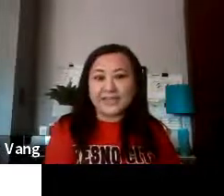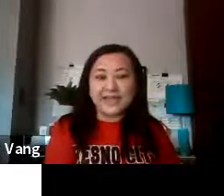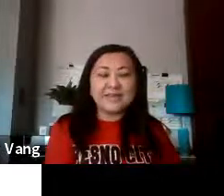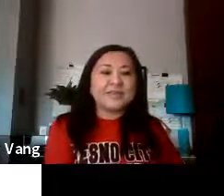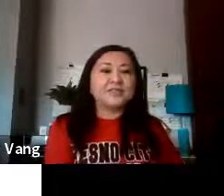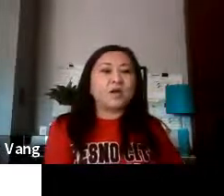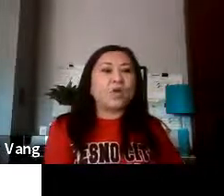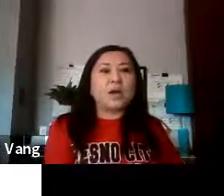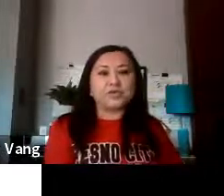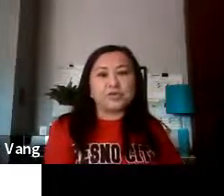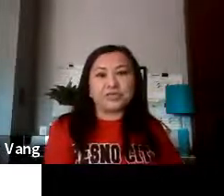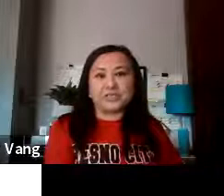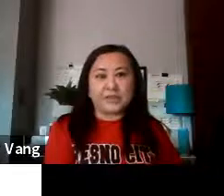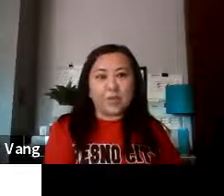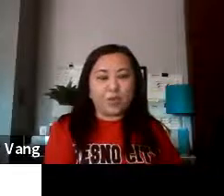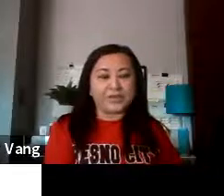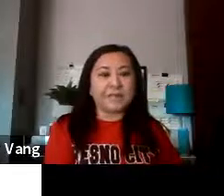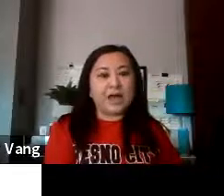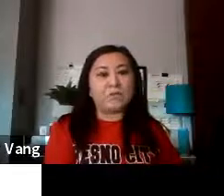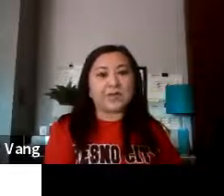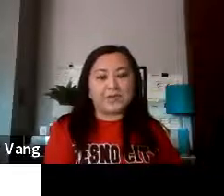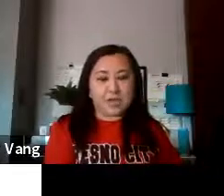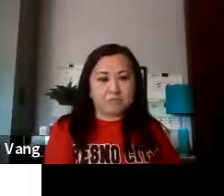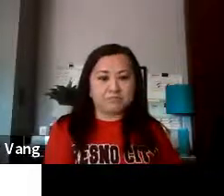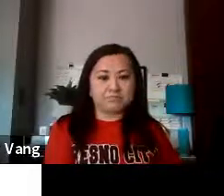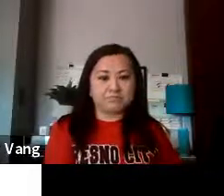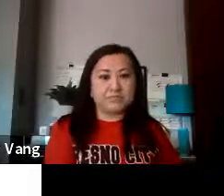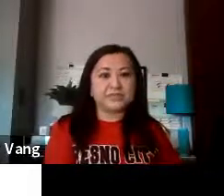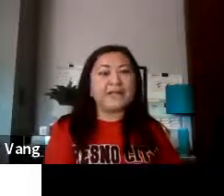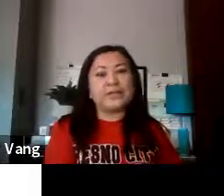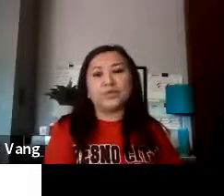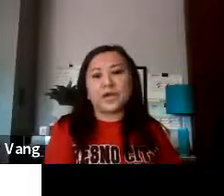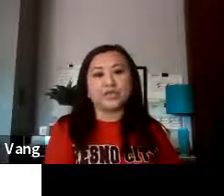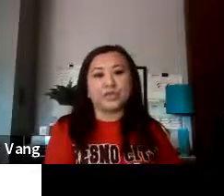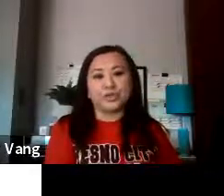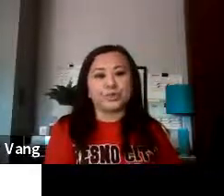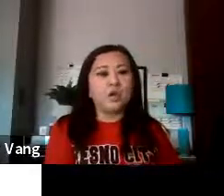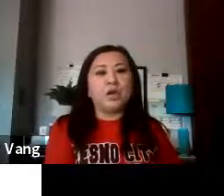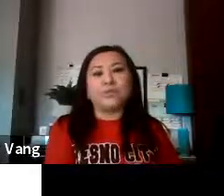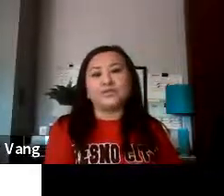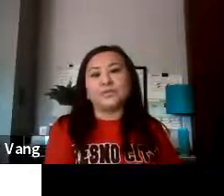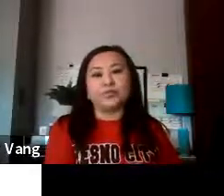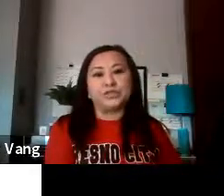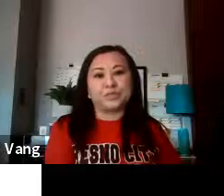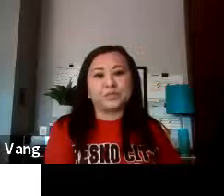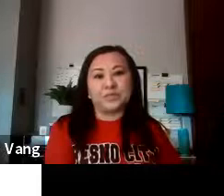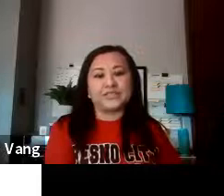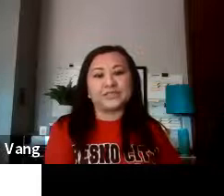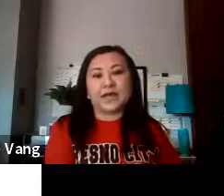today. So I'm sure that you'll get this PowerPoint somehow. But that link will kind of show you what a simple resource page is,